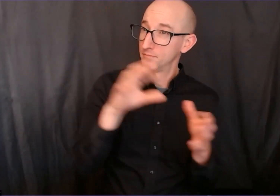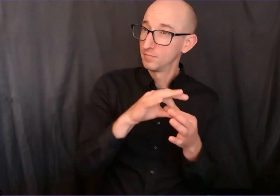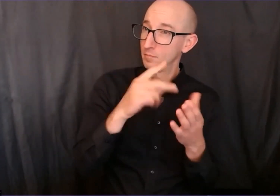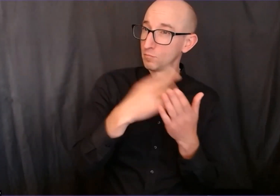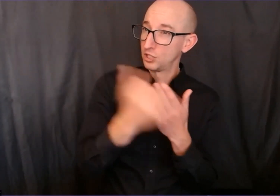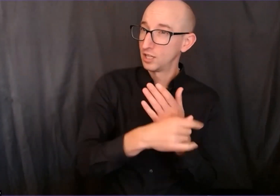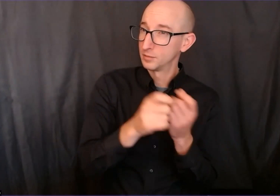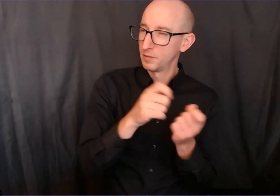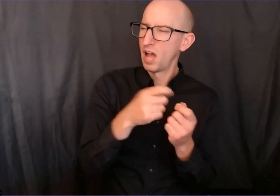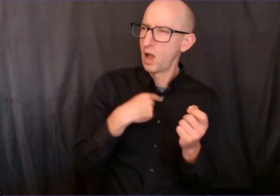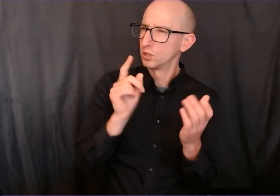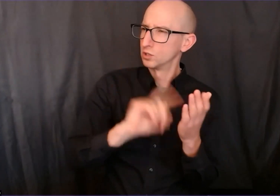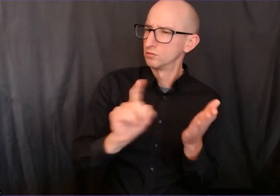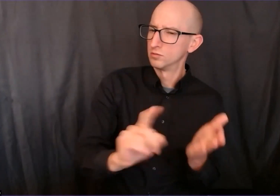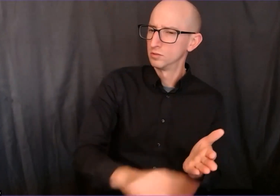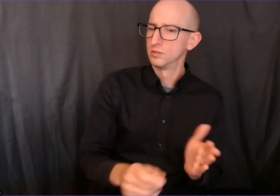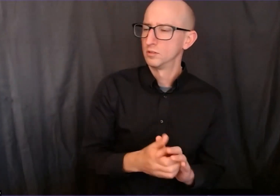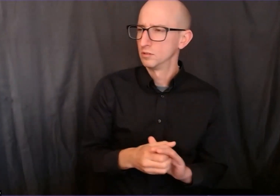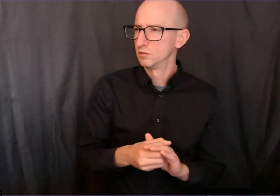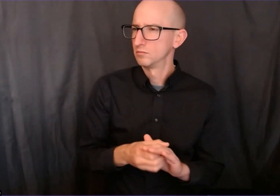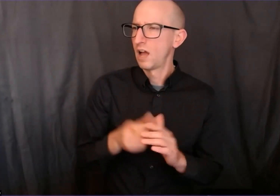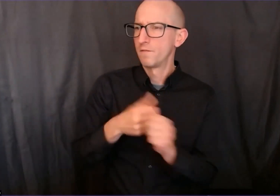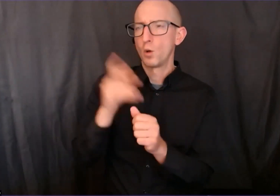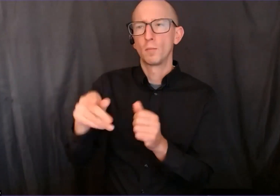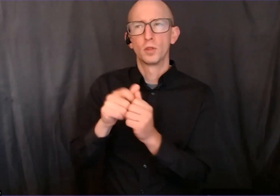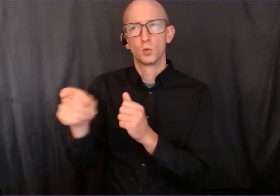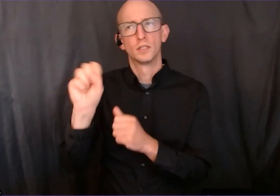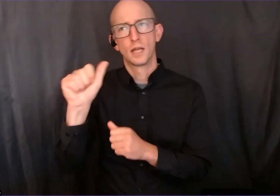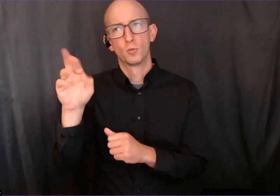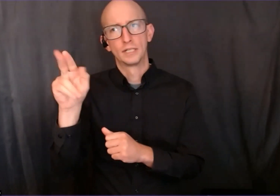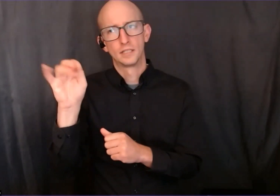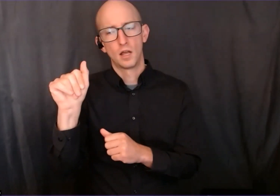with environmental justice concerns. We want to build a foundation for the port sector to